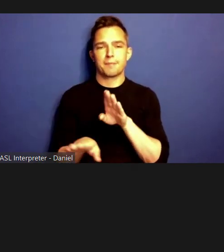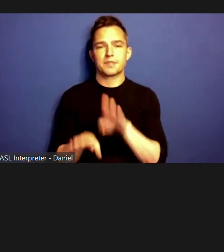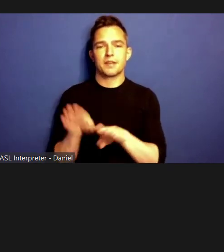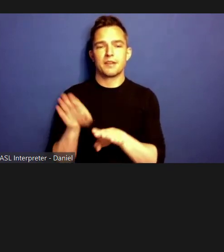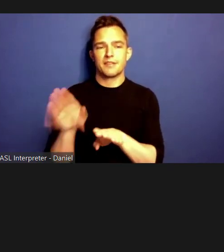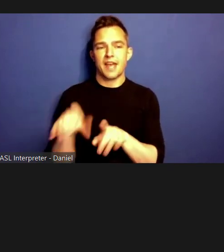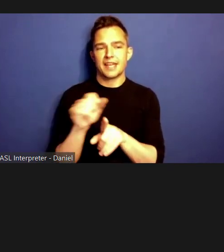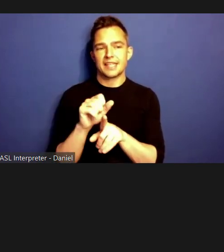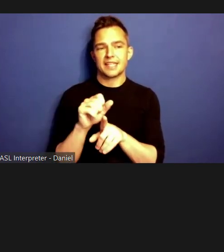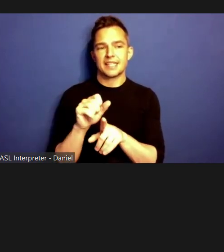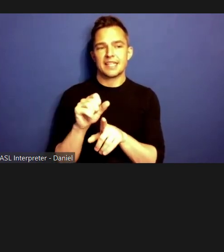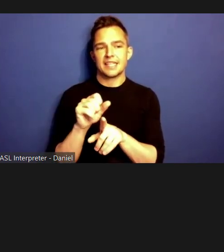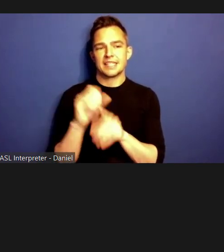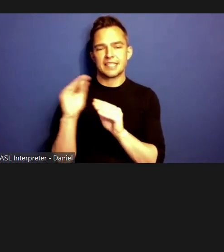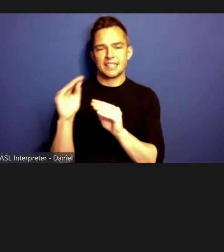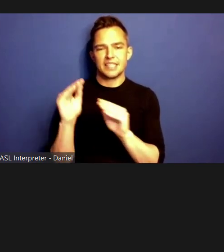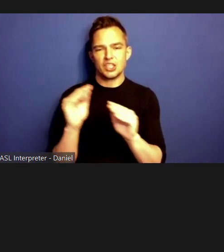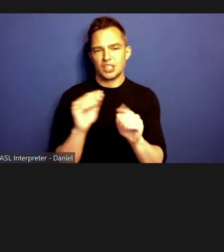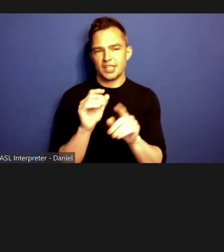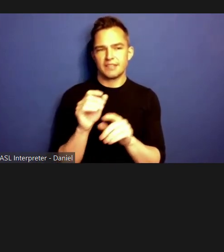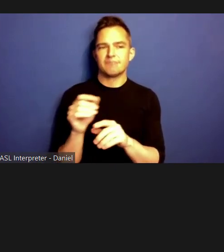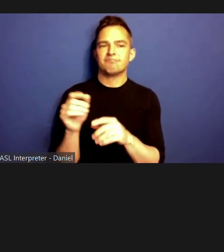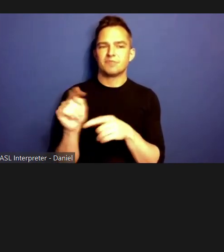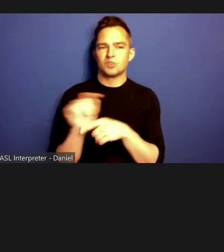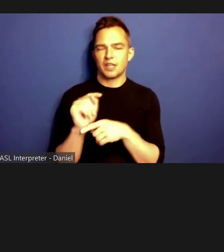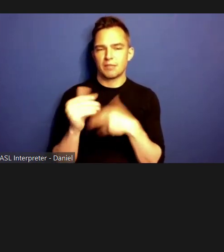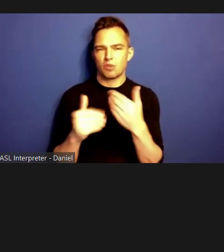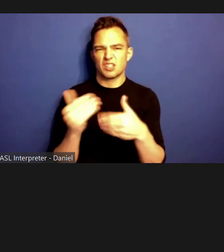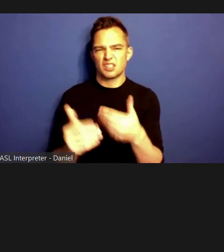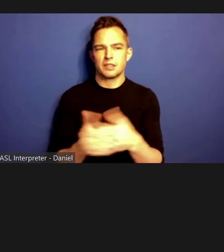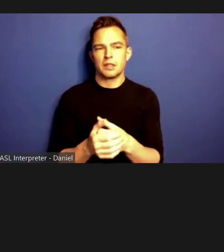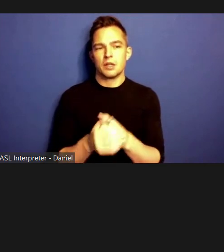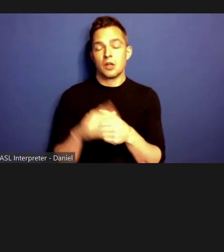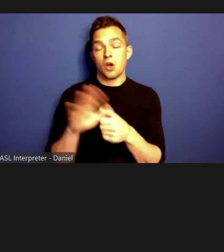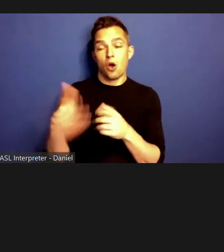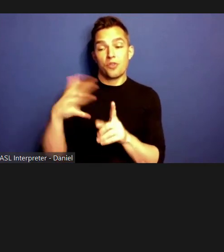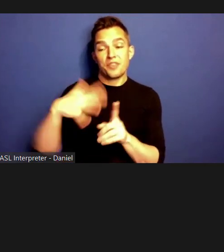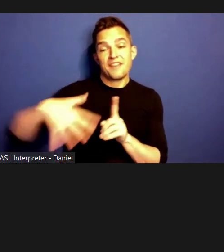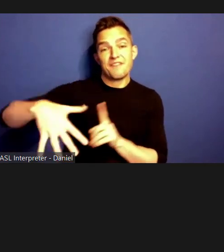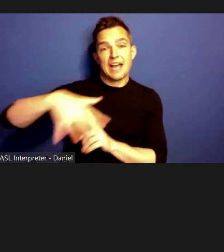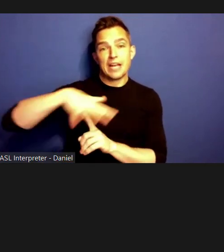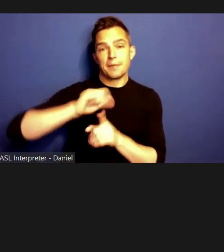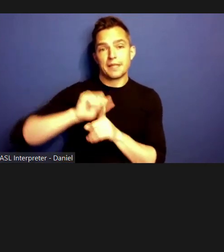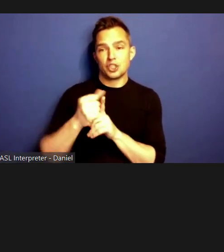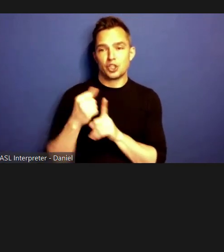environmental conditions that need to be monitored and met as you complete a child's screening.